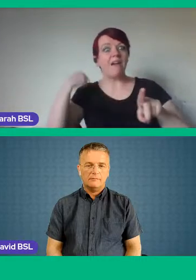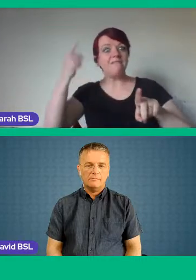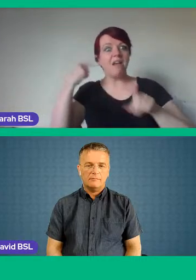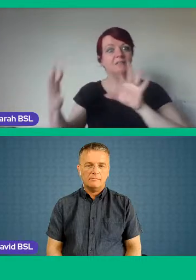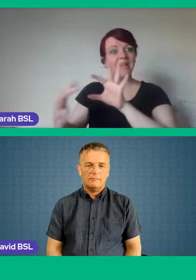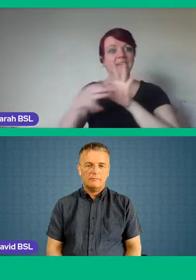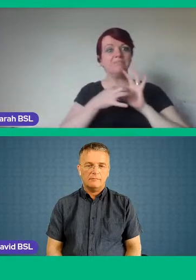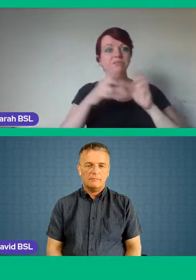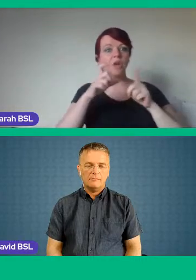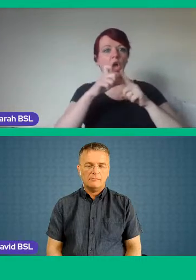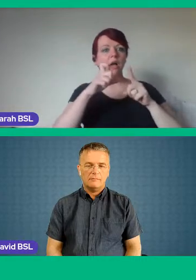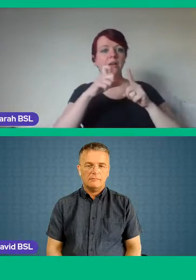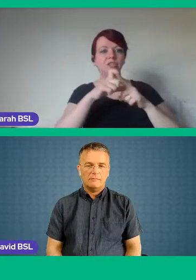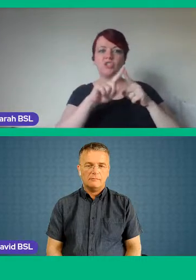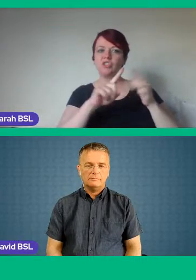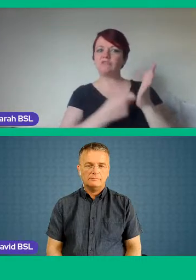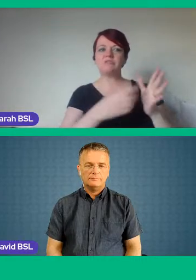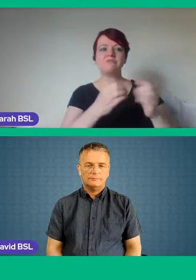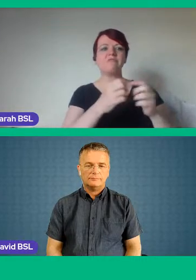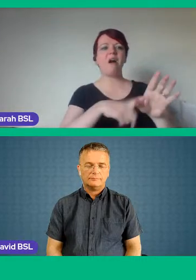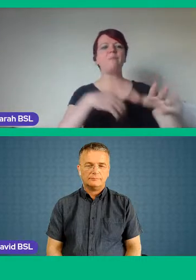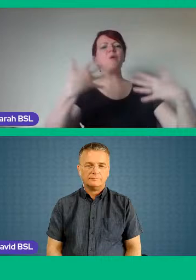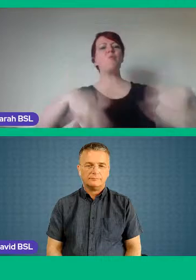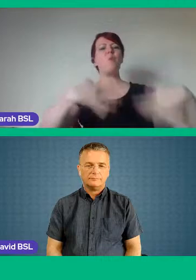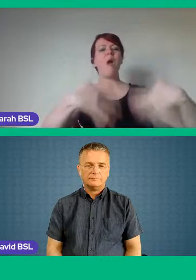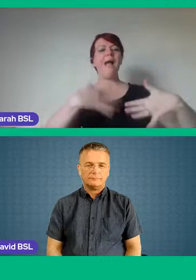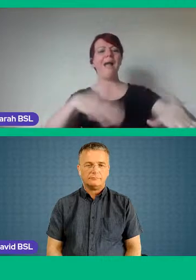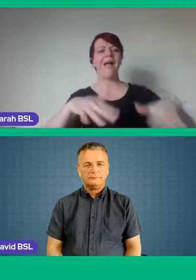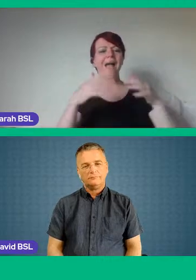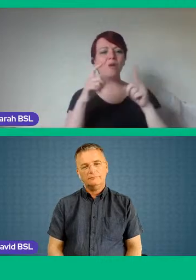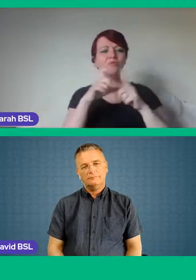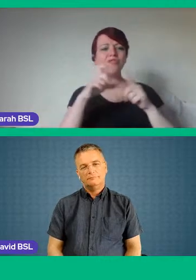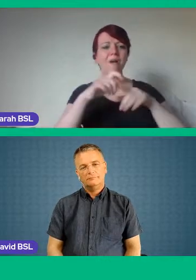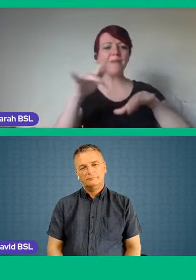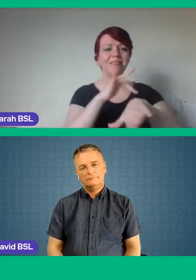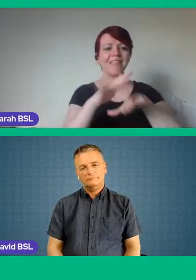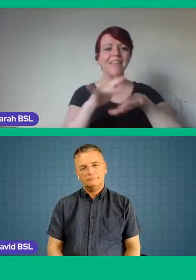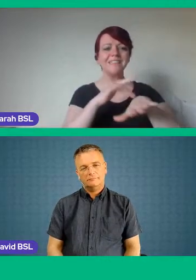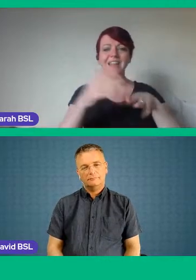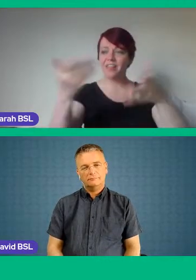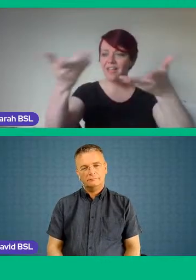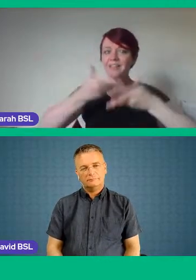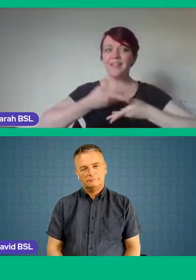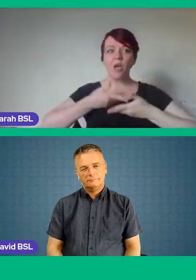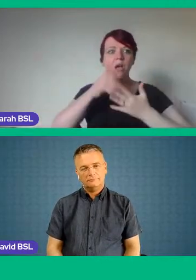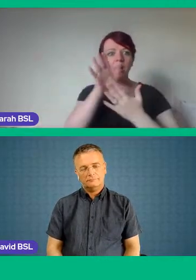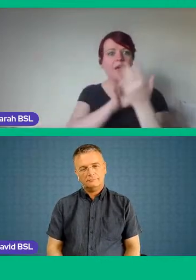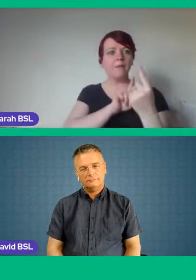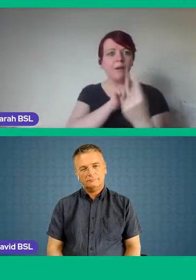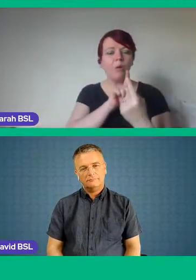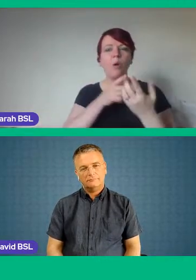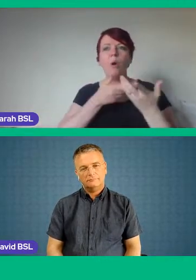They gave us time and talked about amazing projects which I wrote about in our final thing. Not enough funding area.